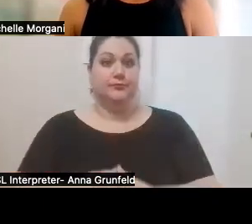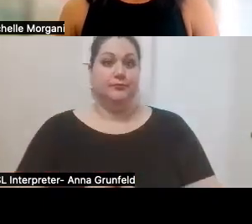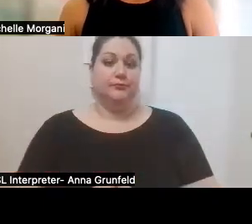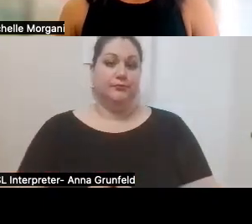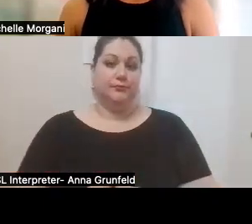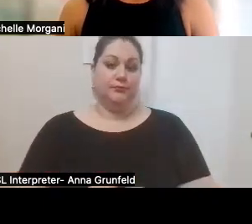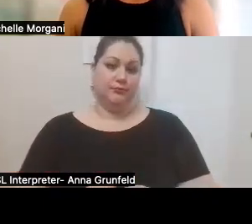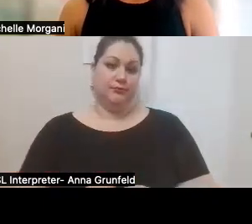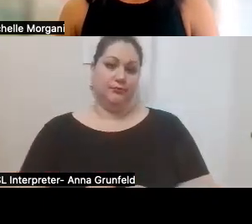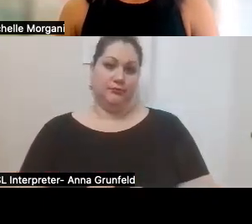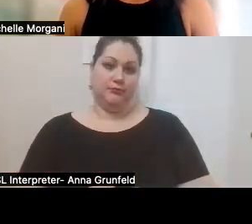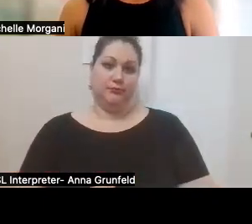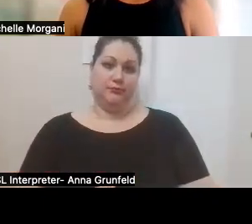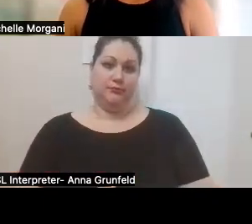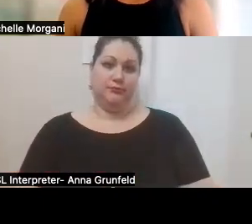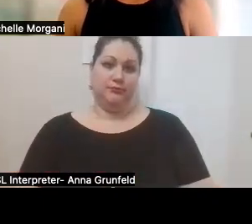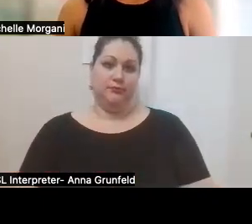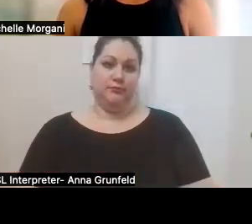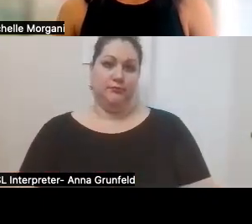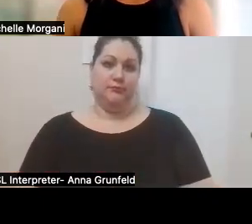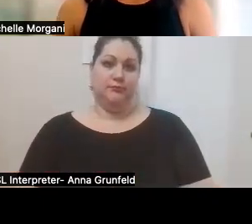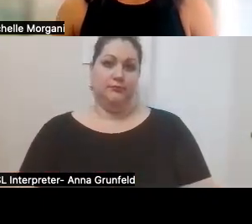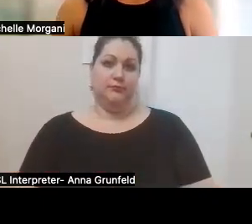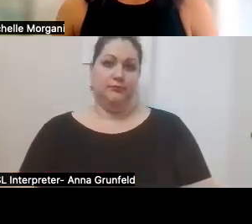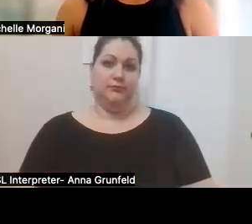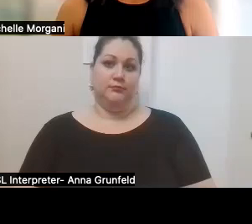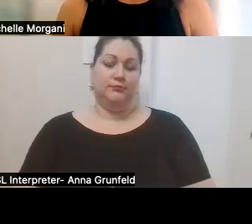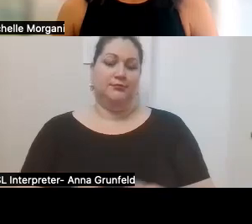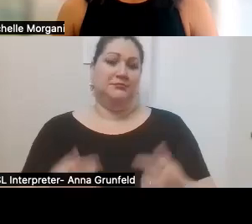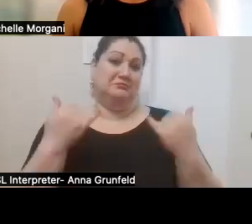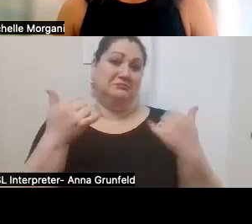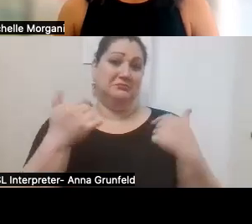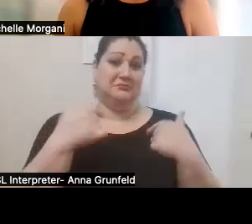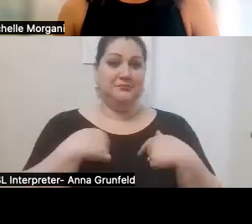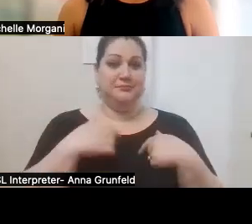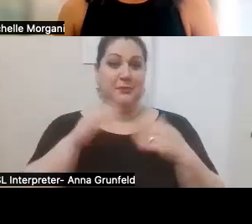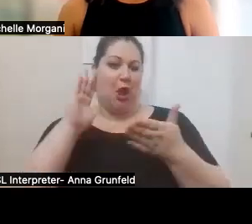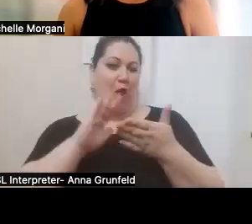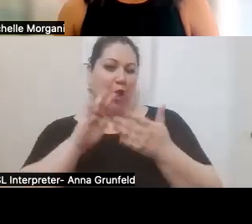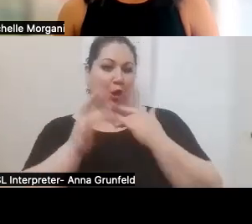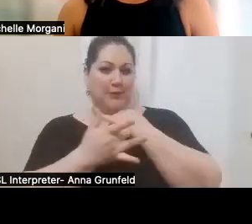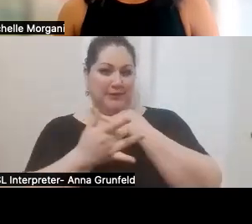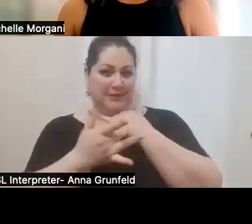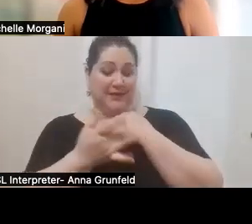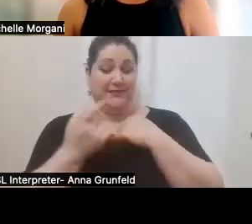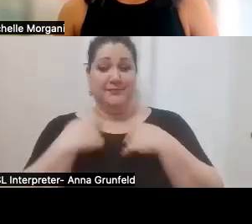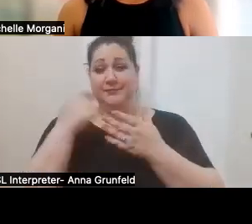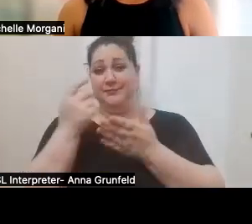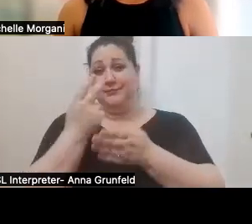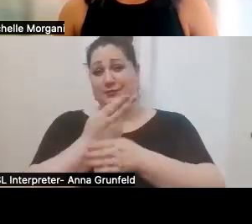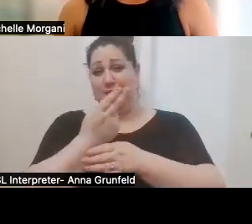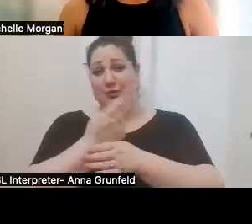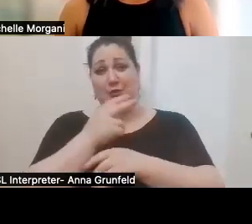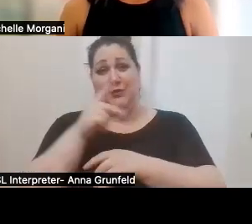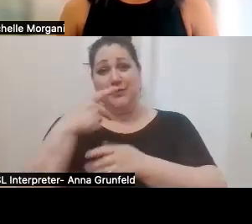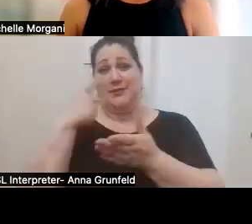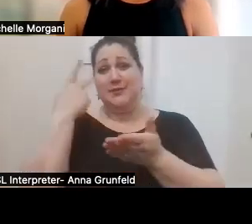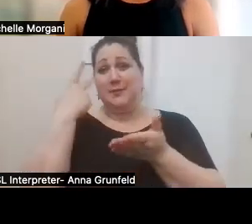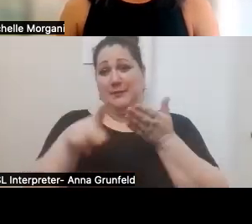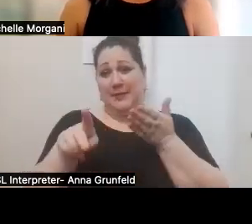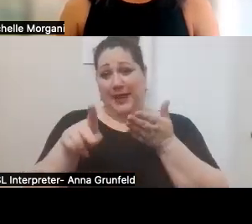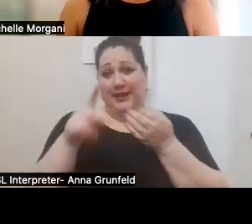Now I've actually gone low tech again, and I have just used a pen to draw out the SOAP template